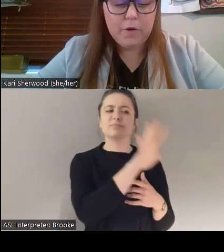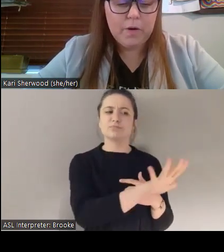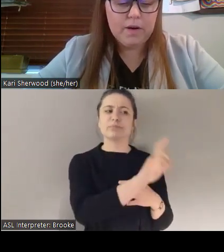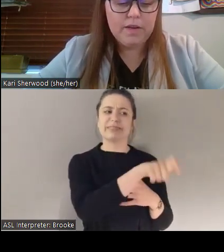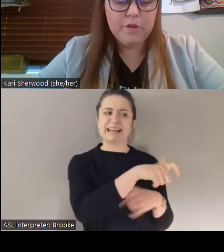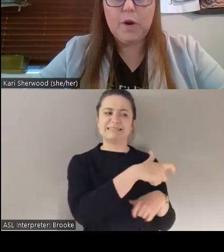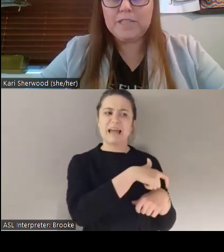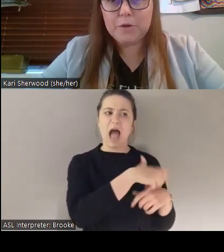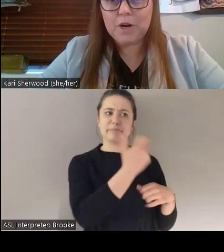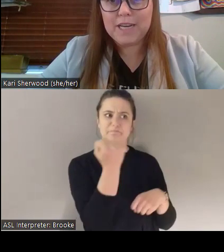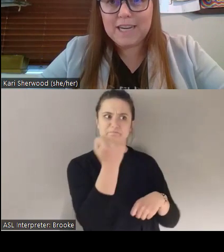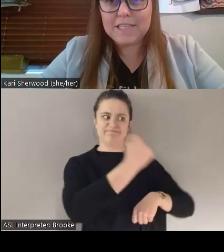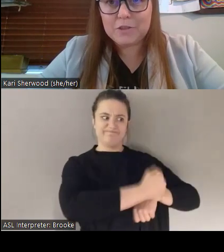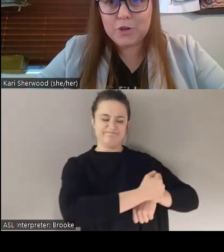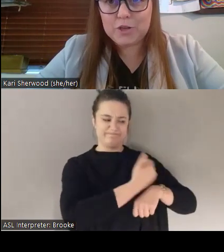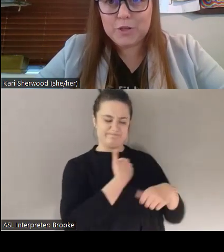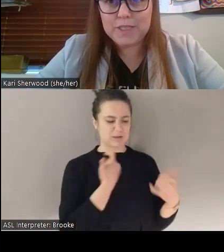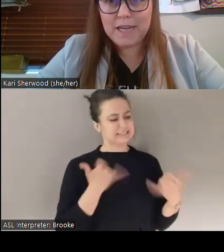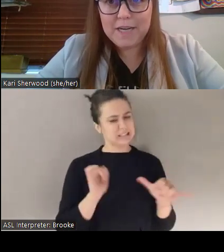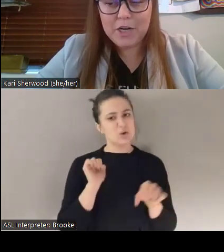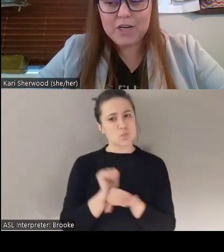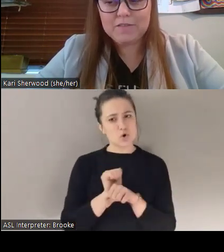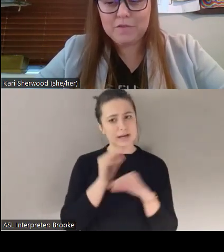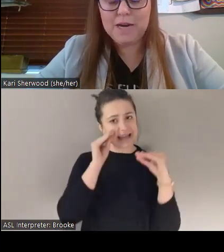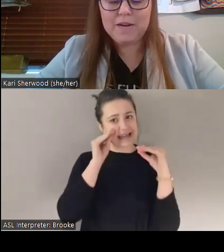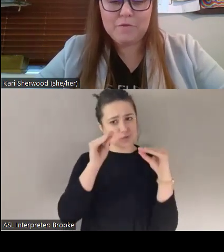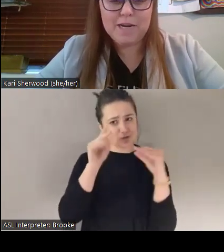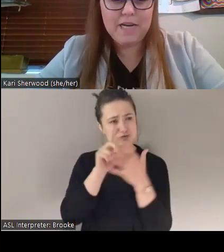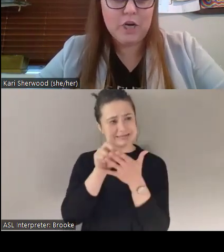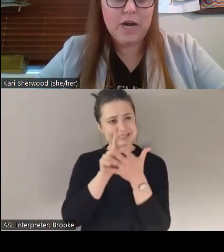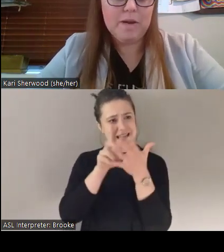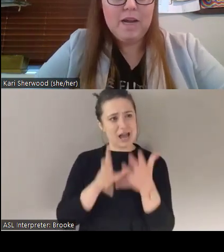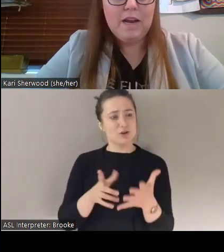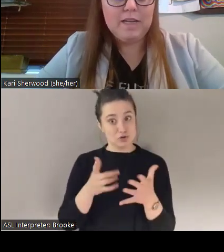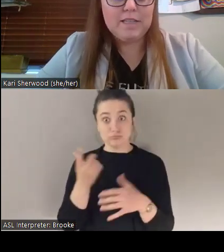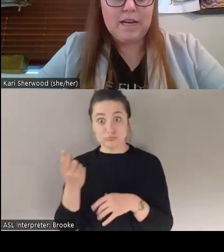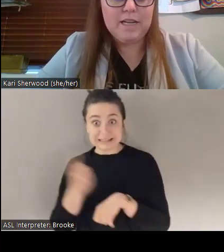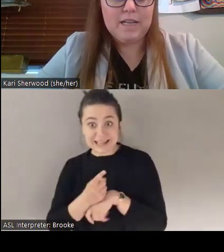know, even though I was still working as an instructional designer for my day job, I decided